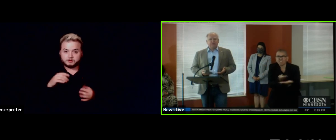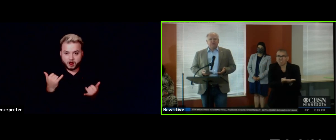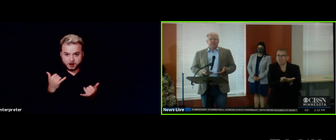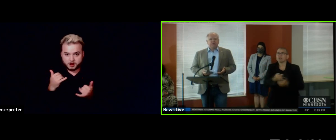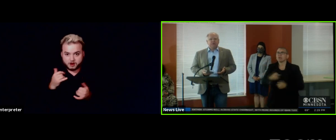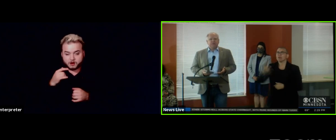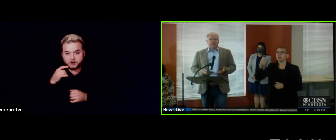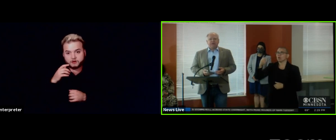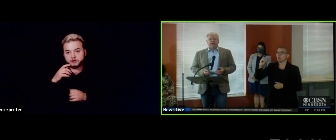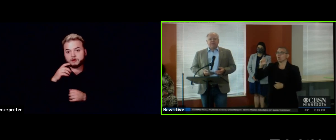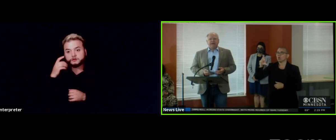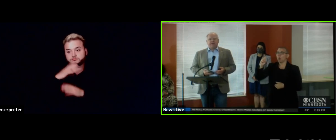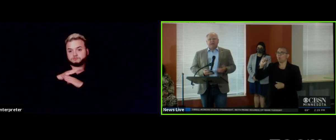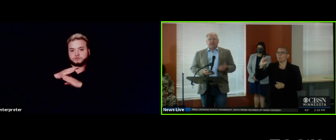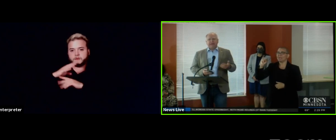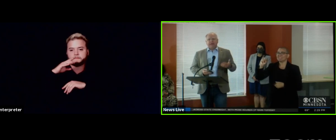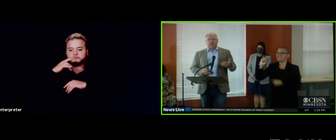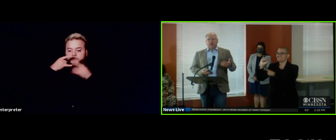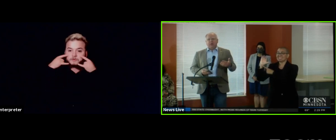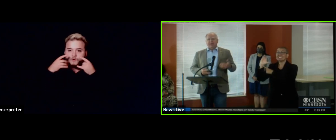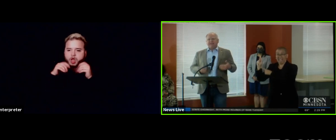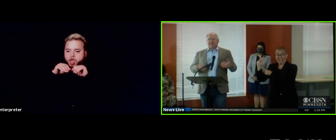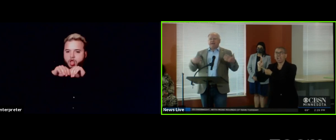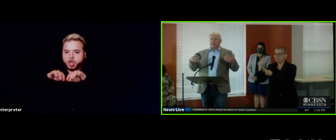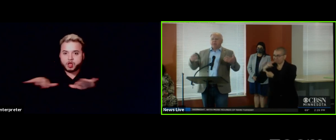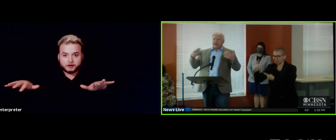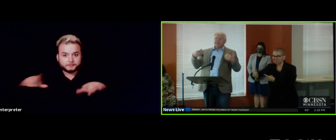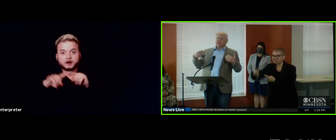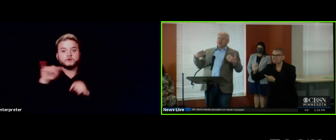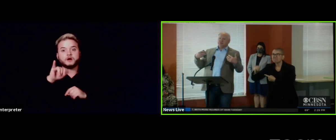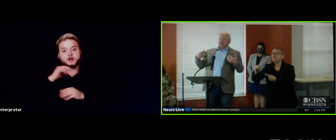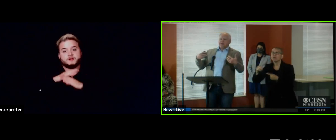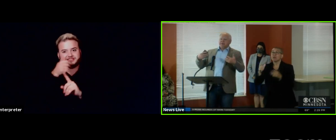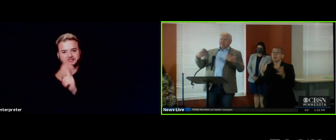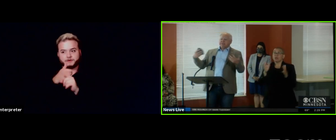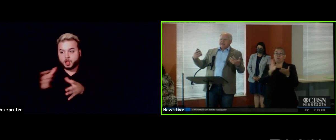community is convinced without a masking mandate or a masking compliance, I should say by the